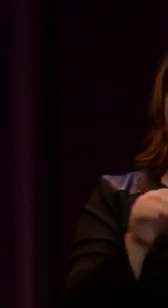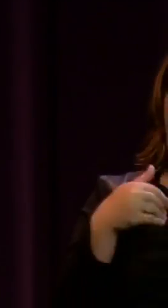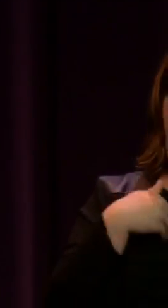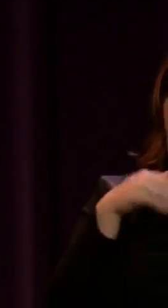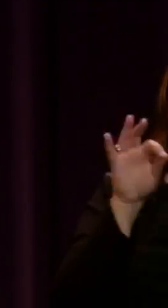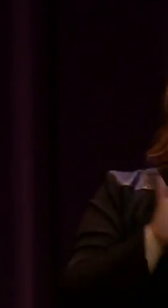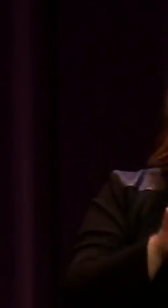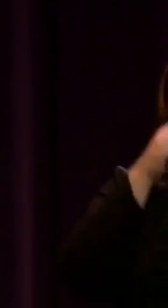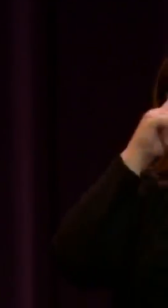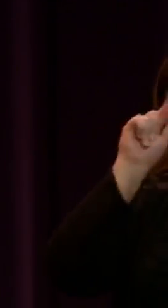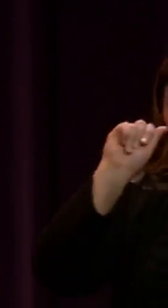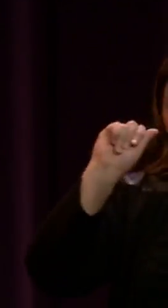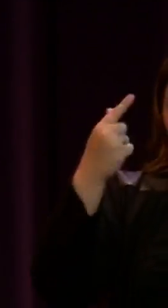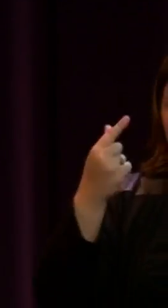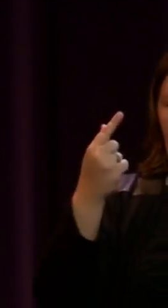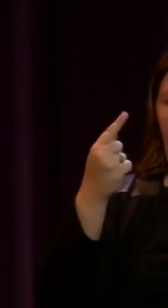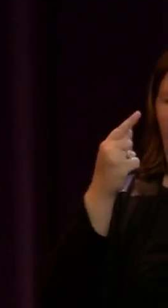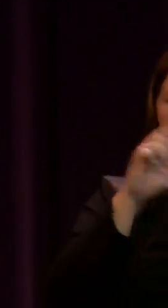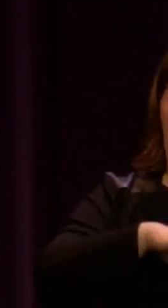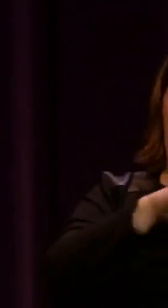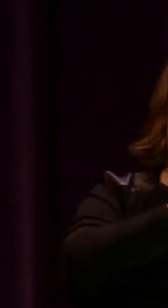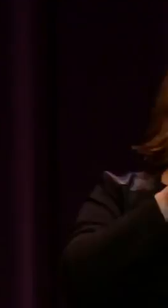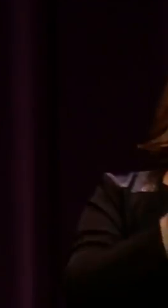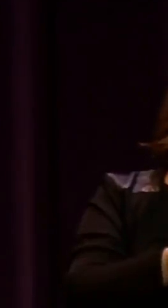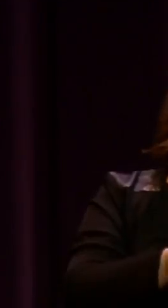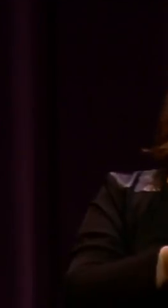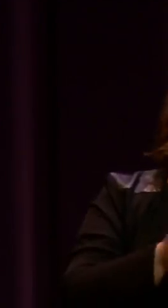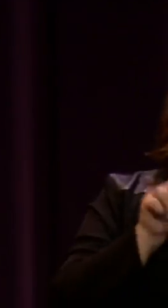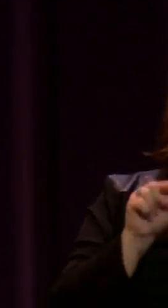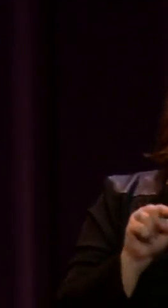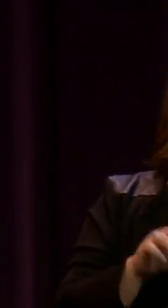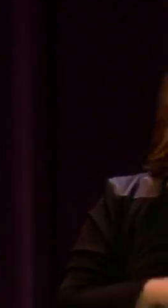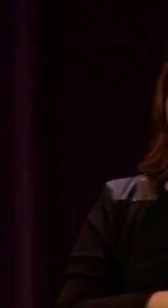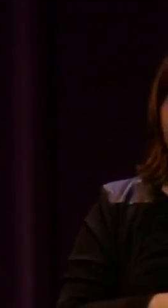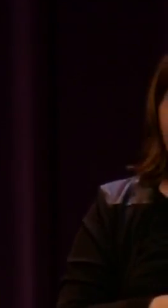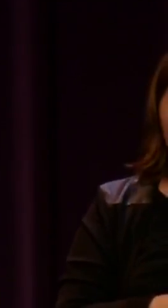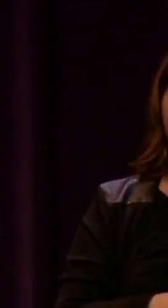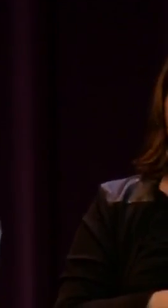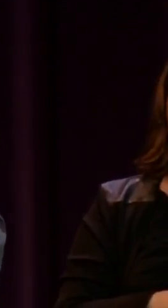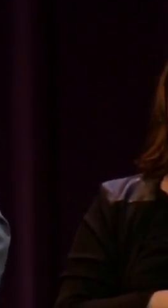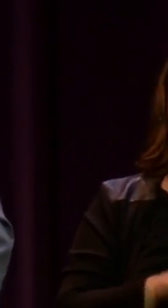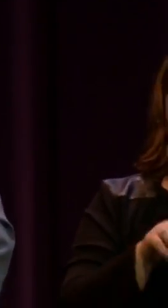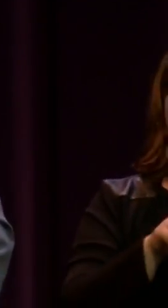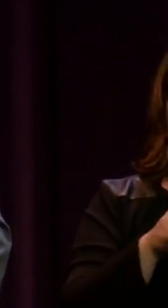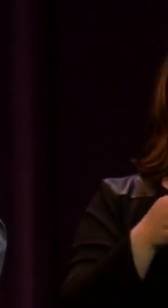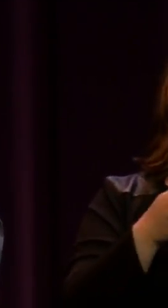GENERAL. THERE HAS BEEN THE IMPOSITION OF A CONTROL BOARD WHICH IS NOT